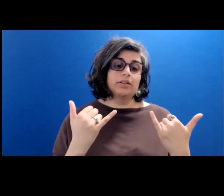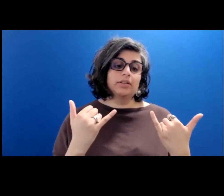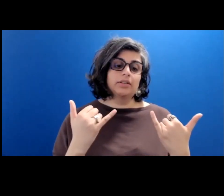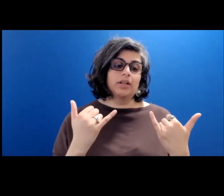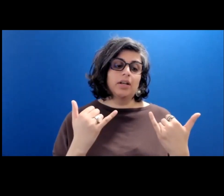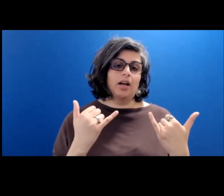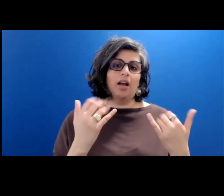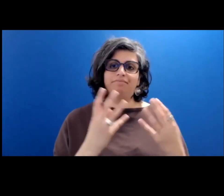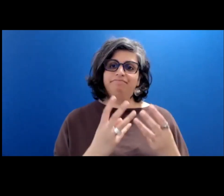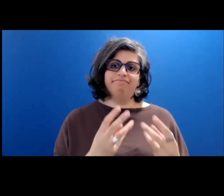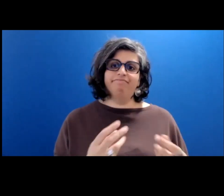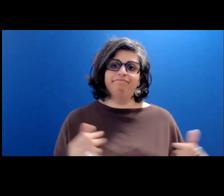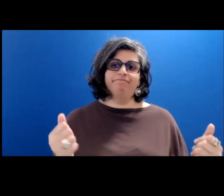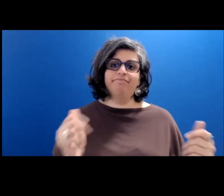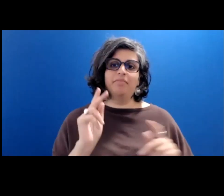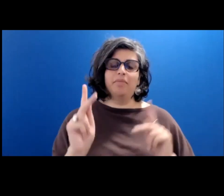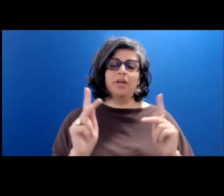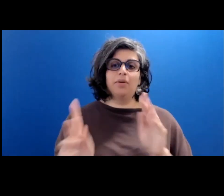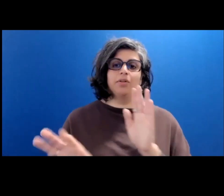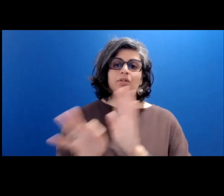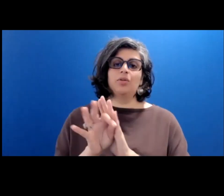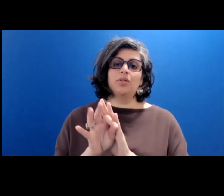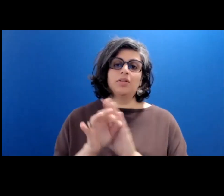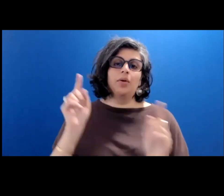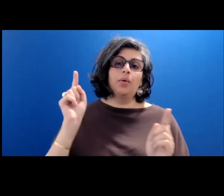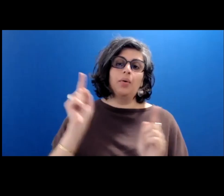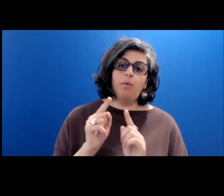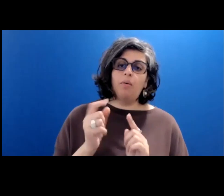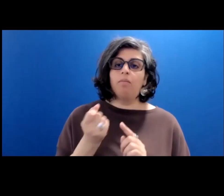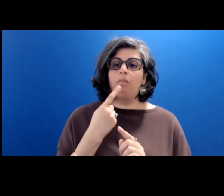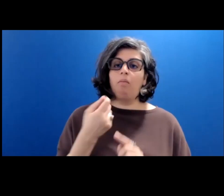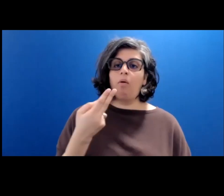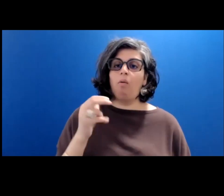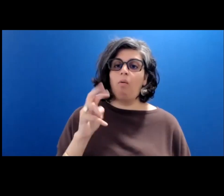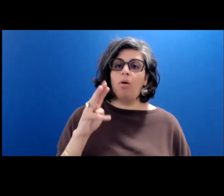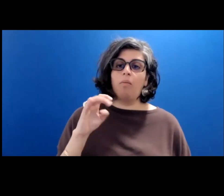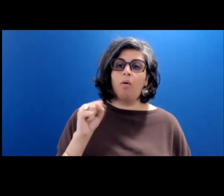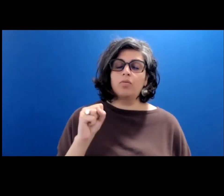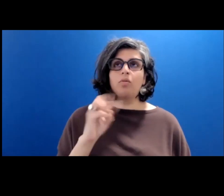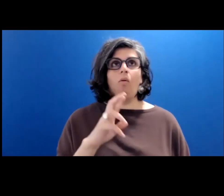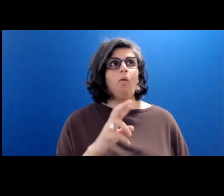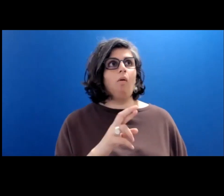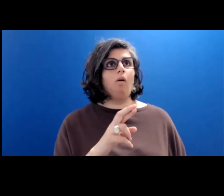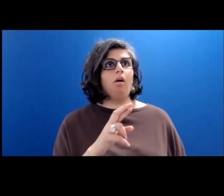Like people choosing to take smaller doses of hormones or going on hormones and going off hormones